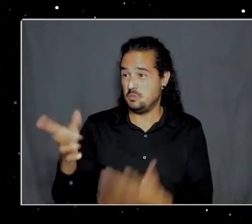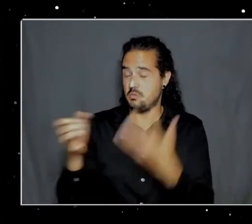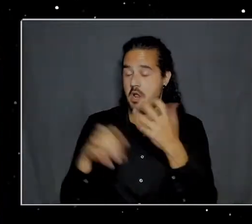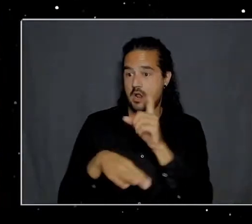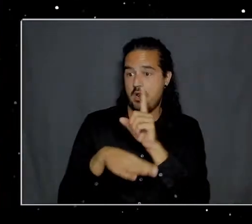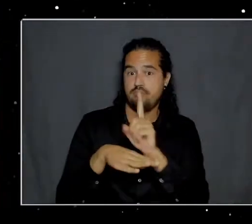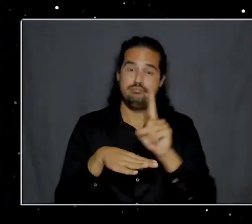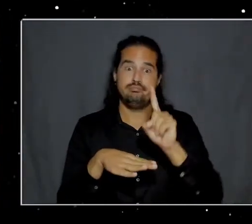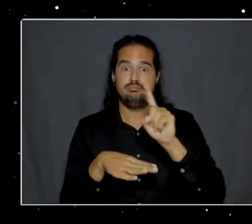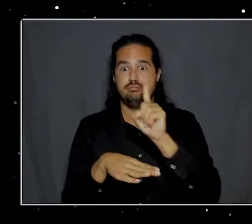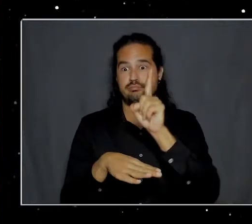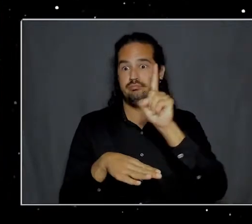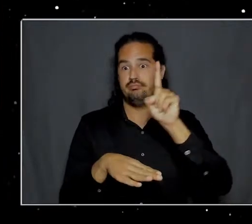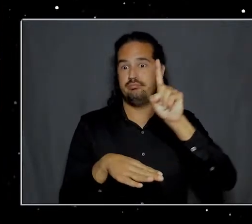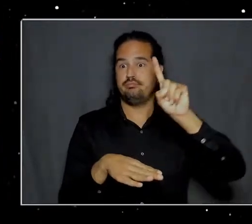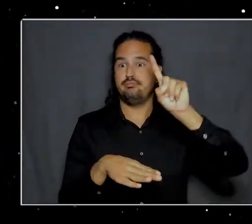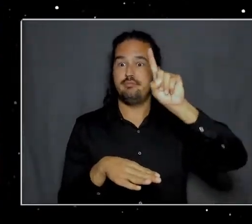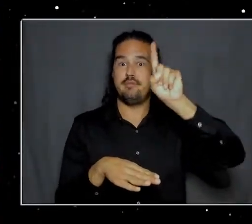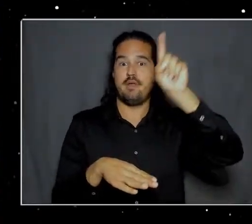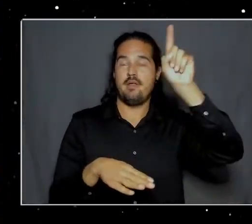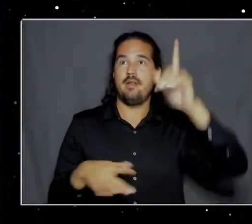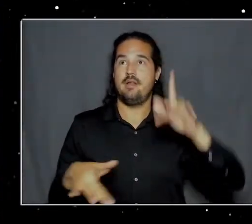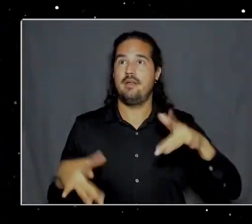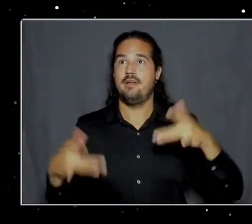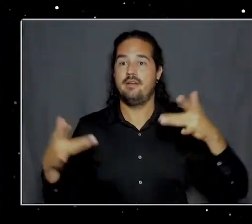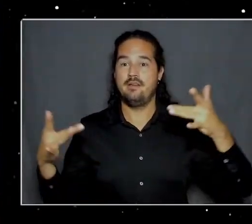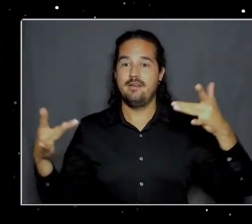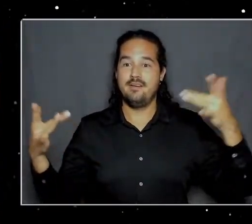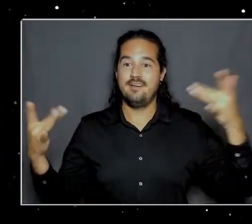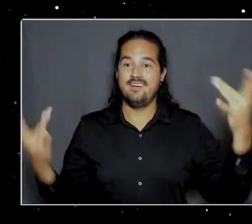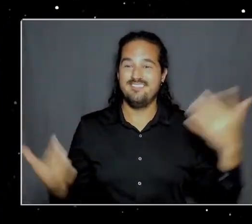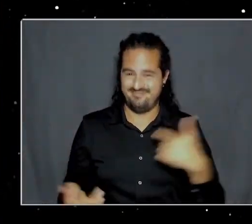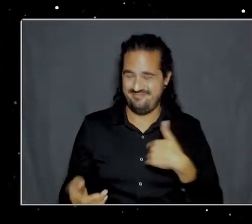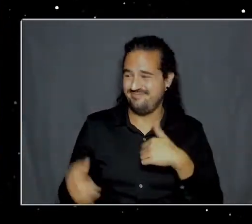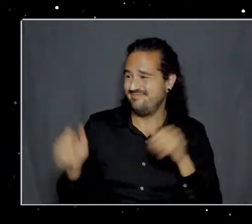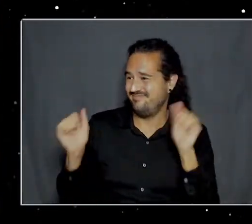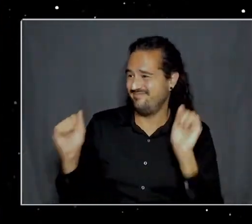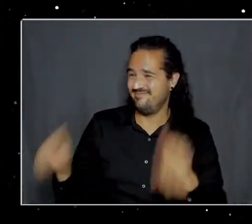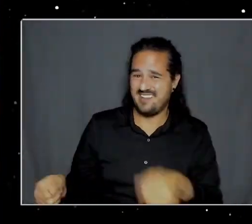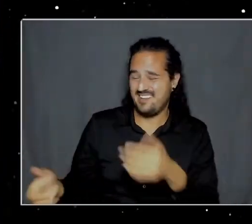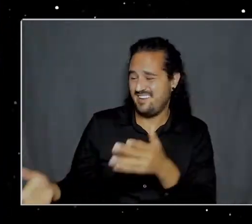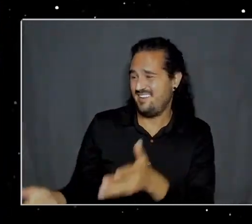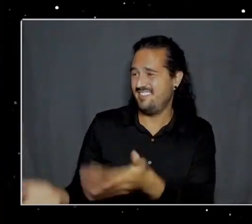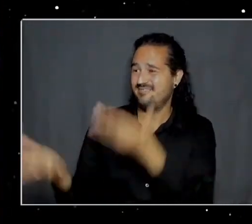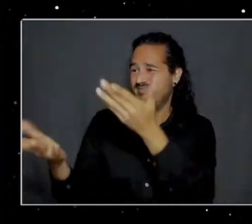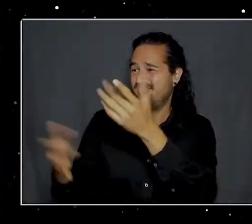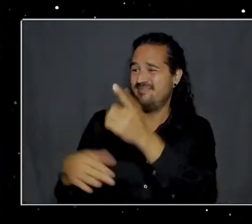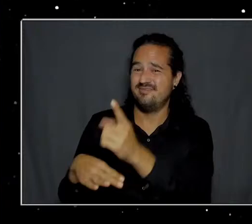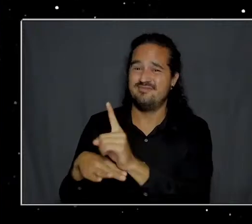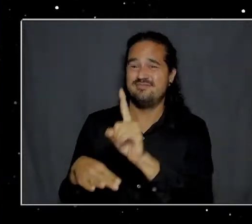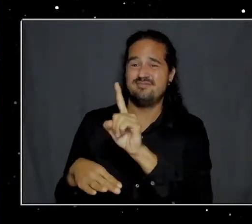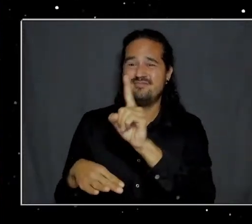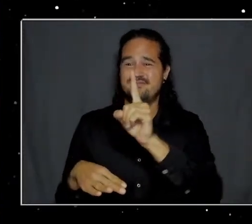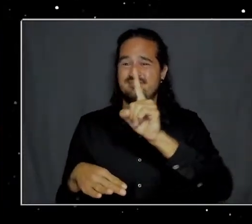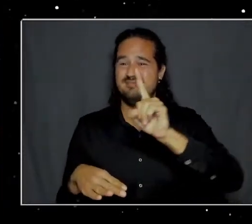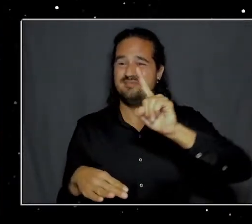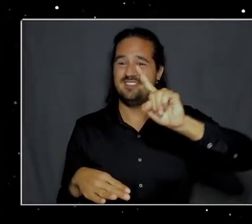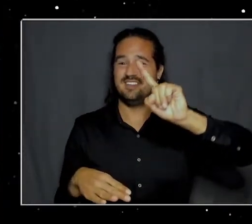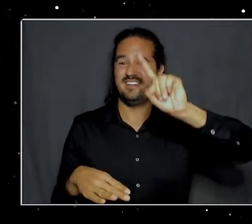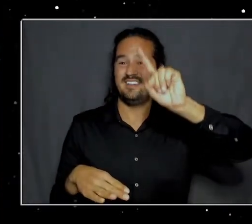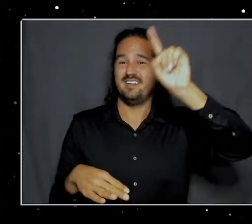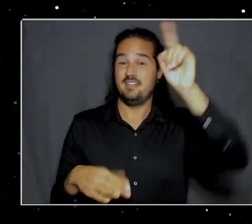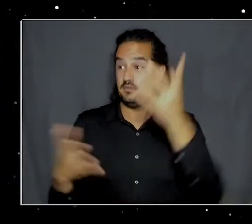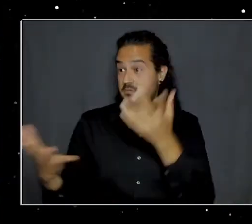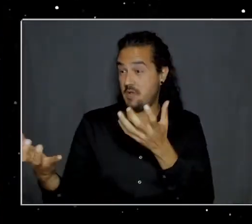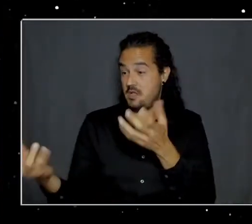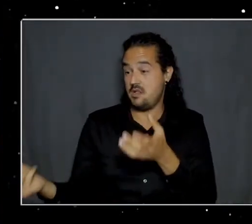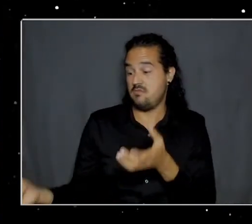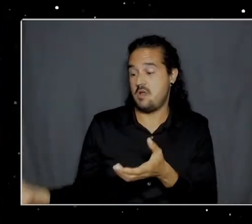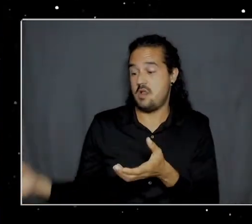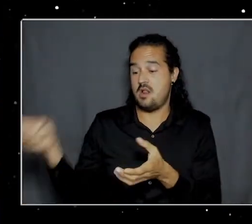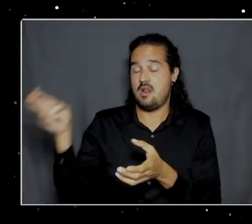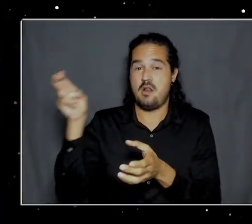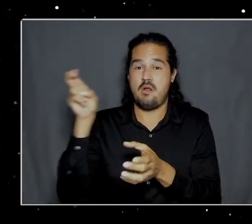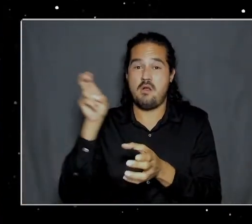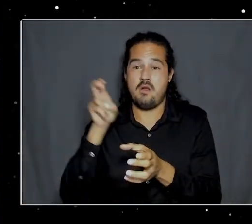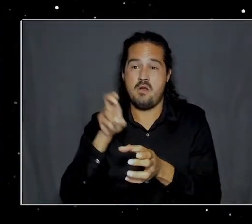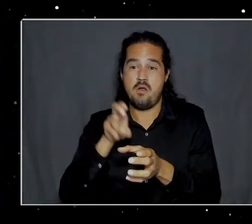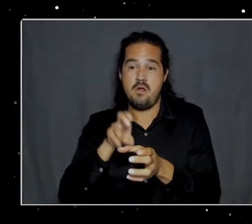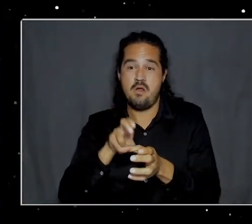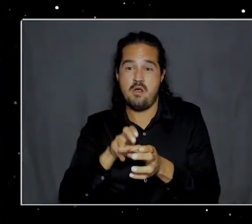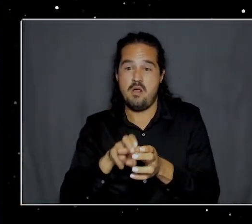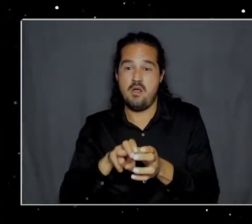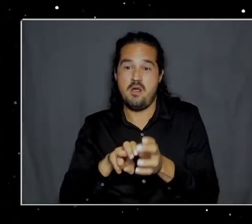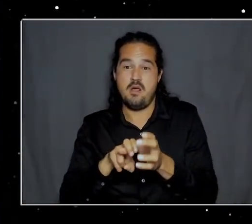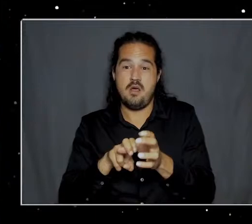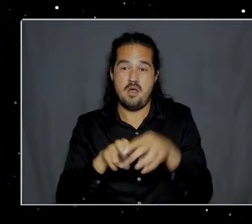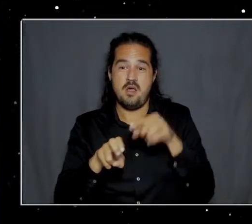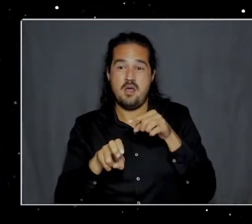GROUND